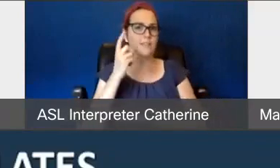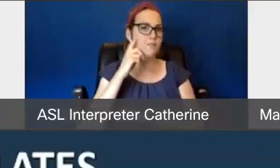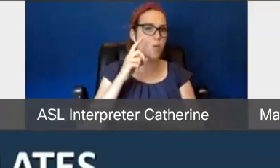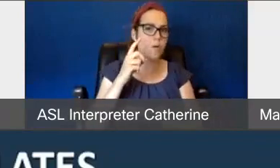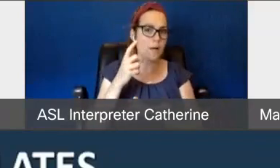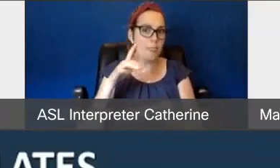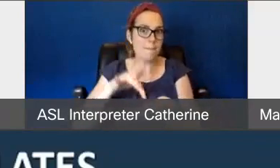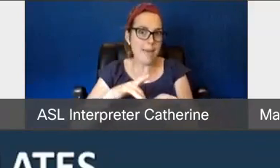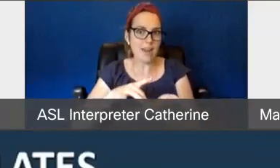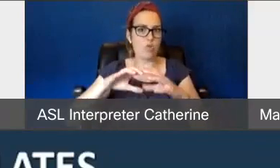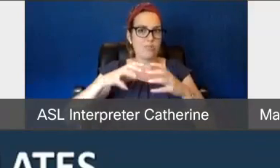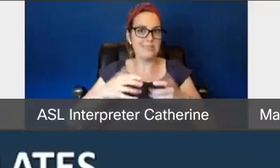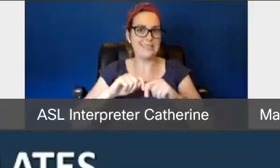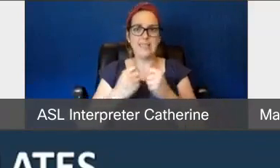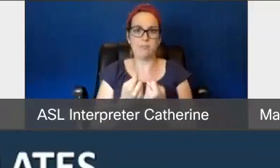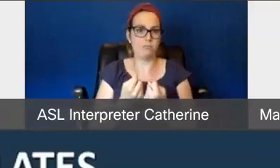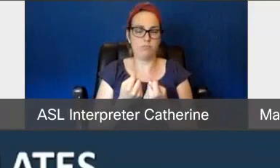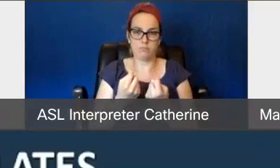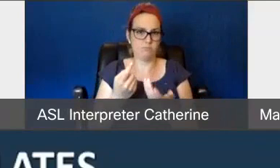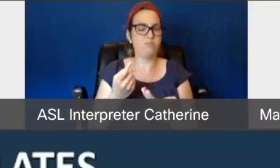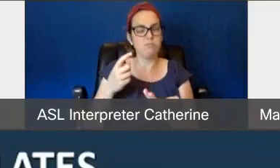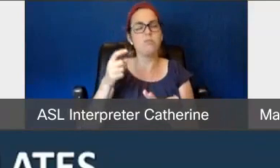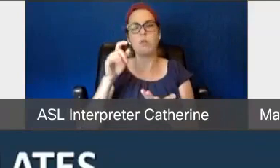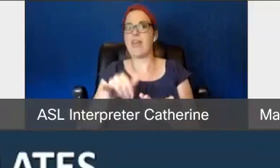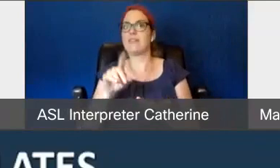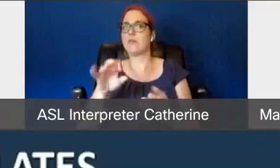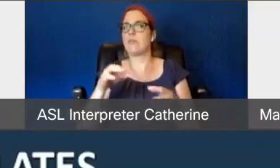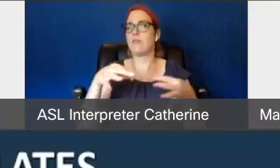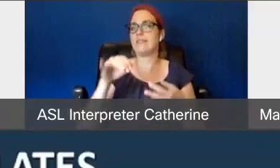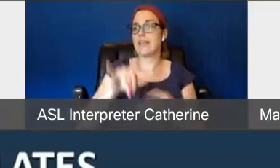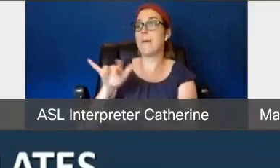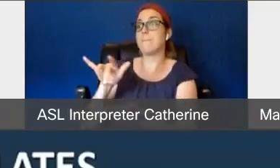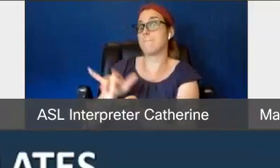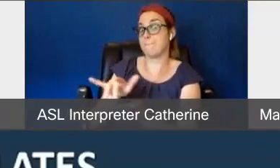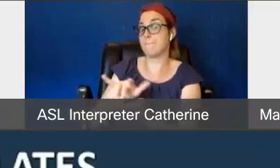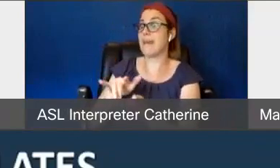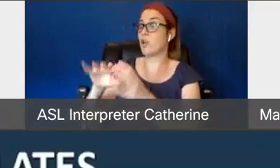that makes medical decisions and it is the drug court team that makes monitoring decisions,